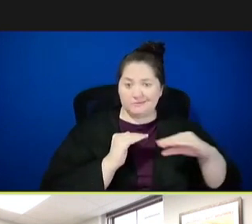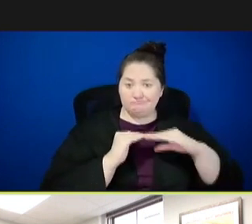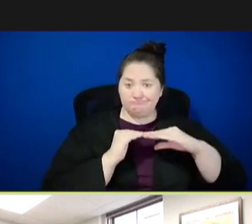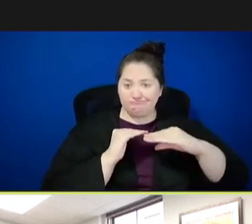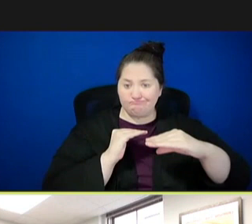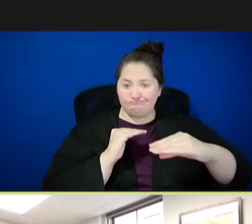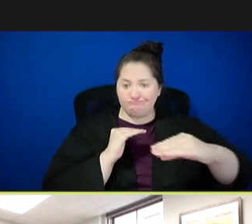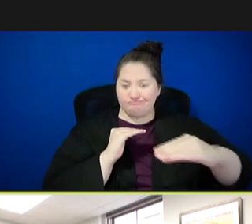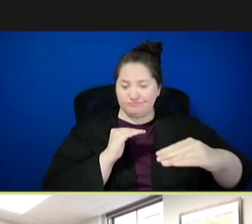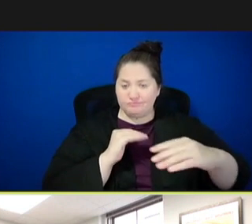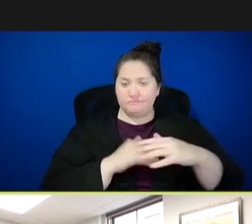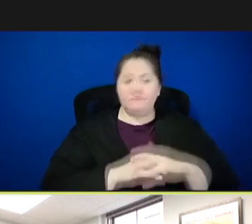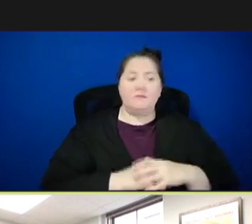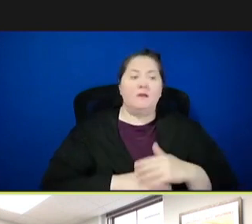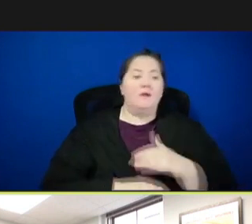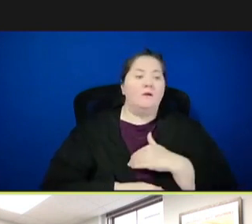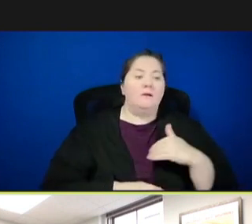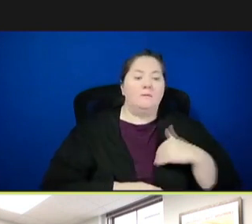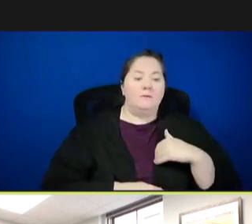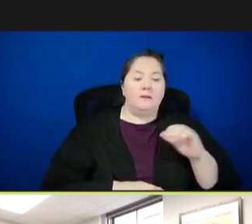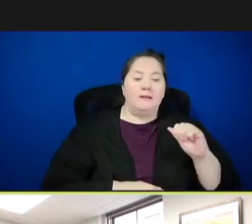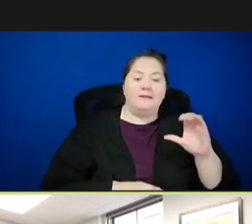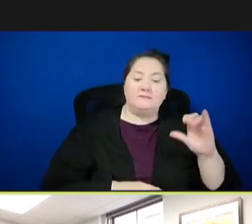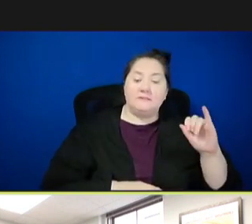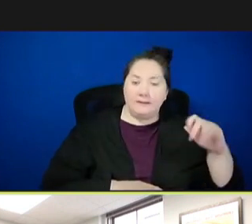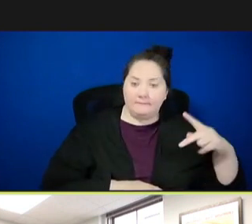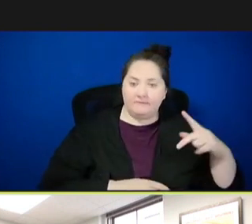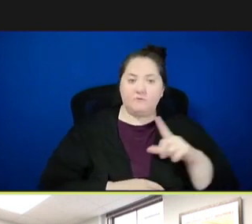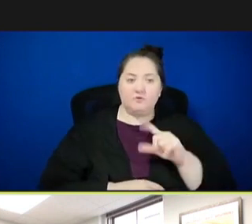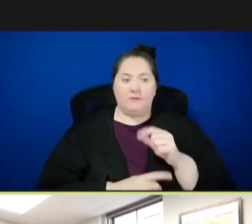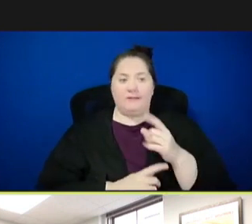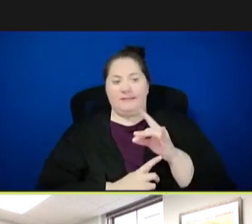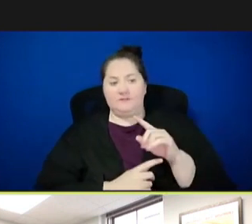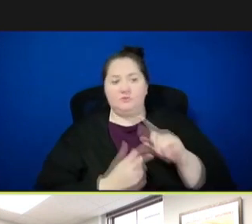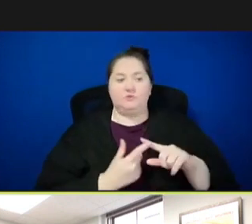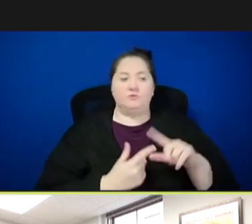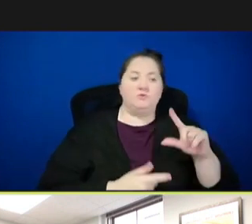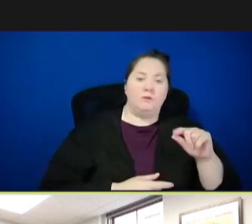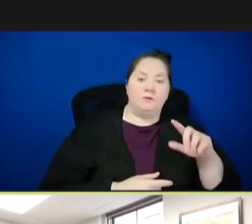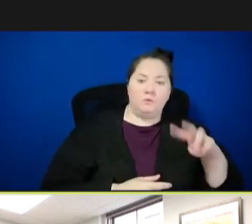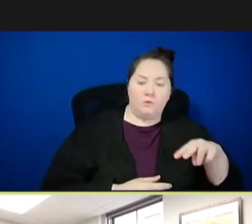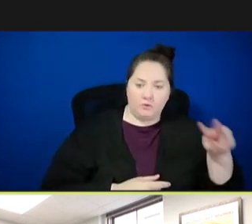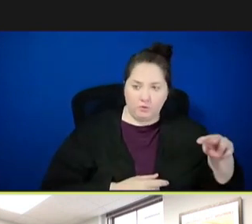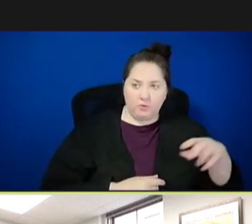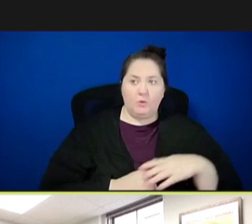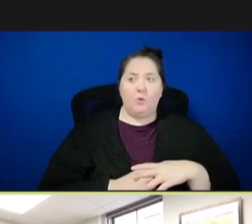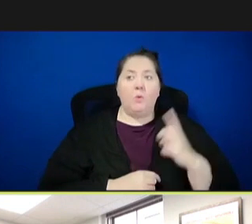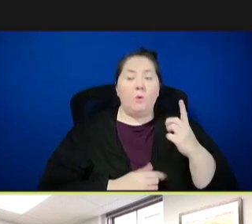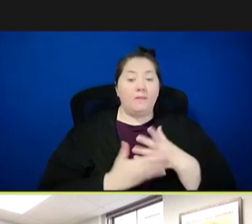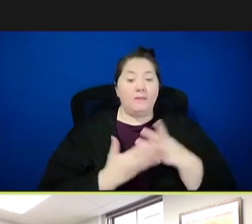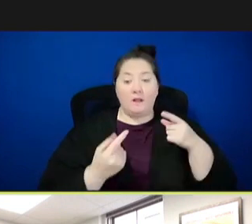I was a member of the ACIP from 2018 to 2022 and one of the things that we struggled with was the